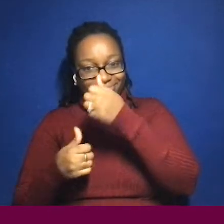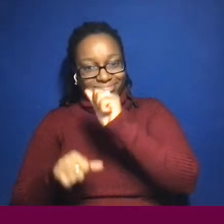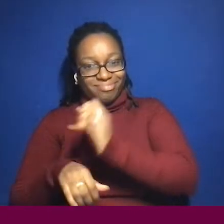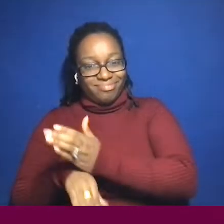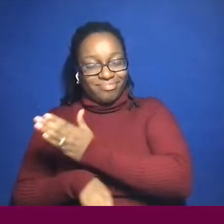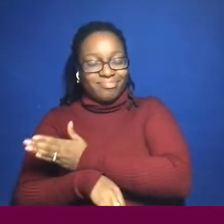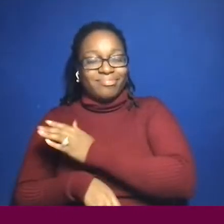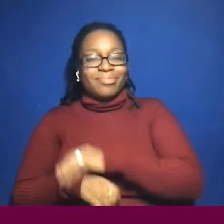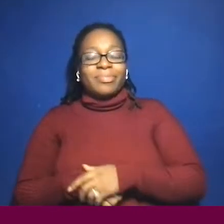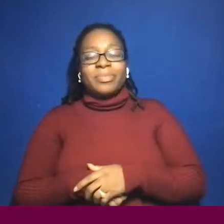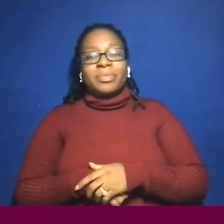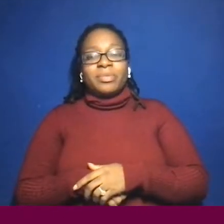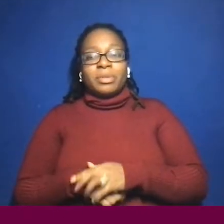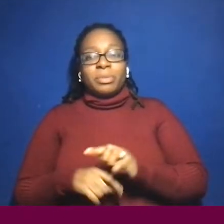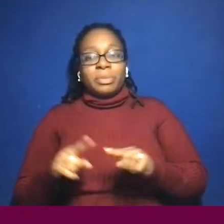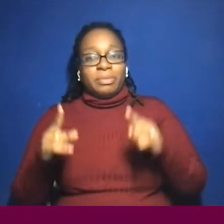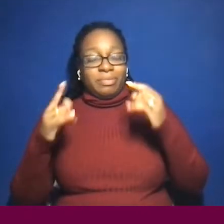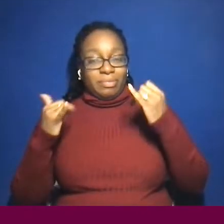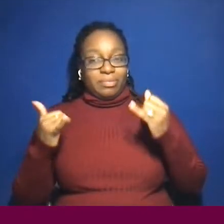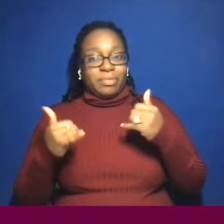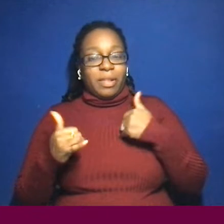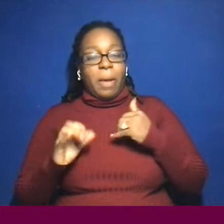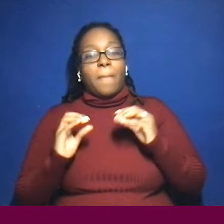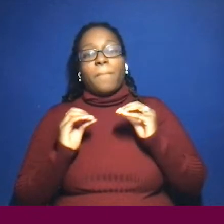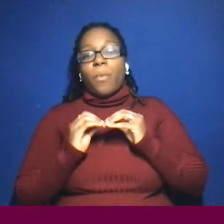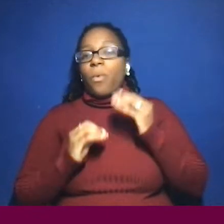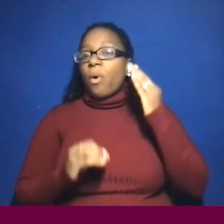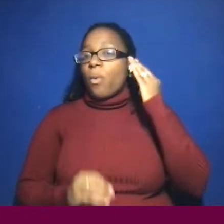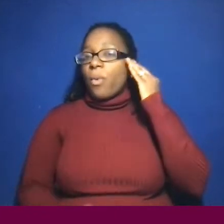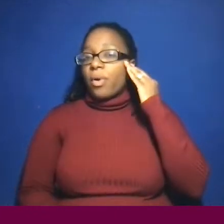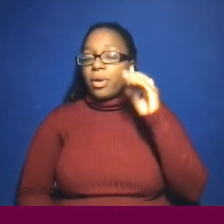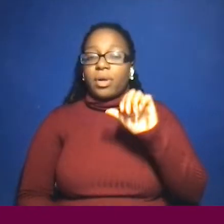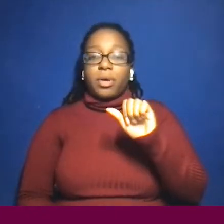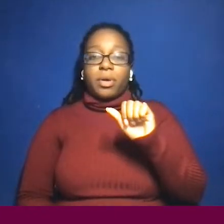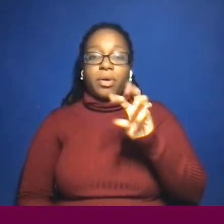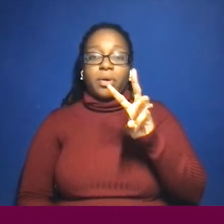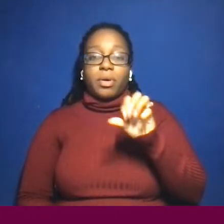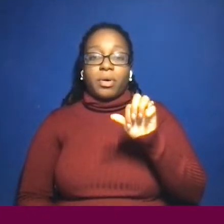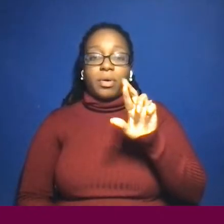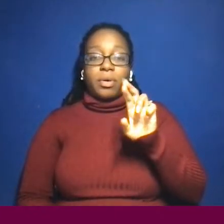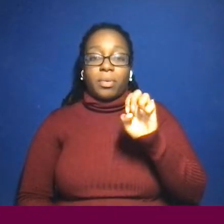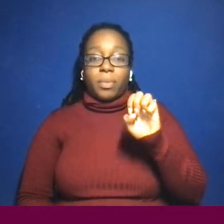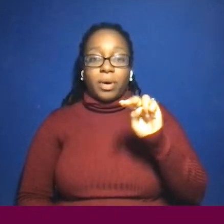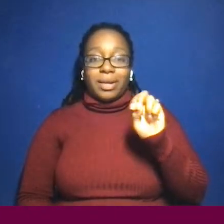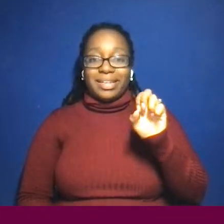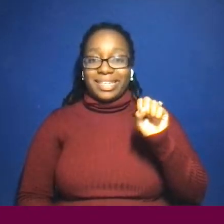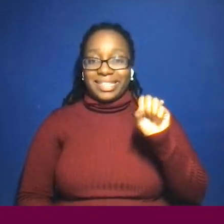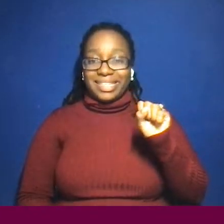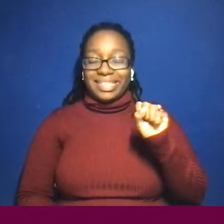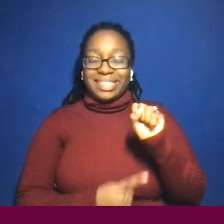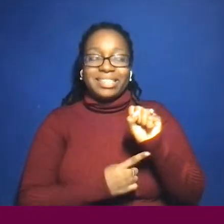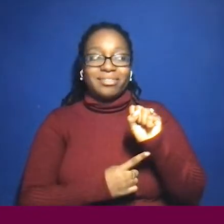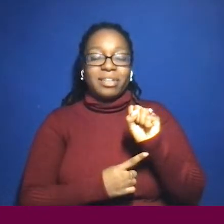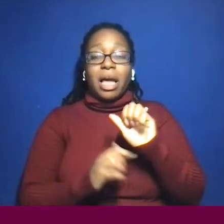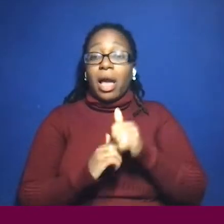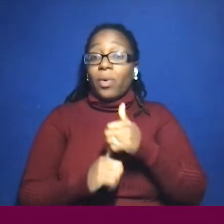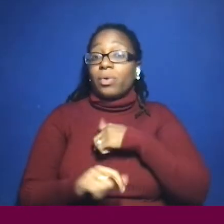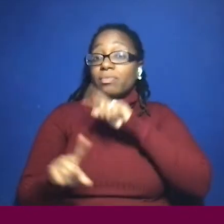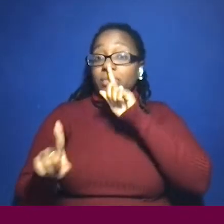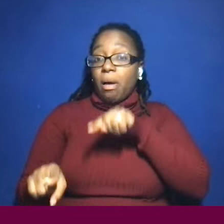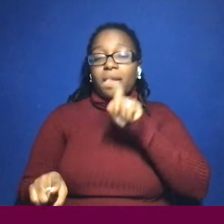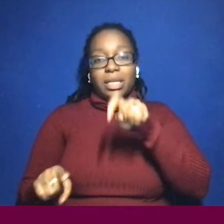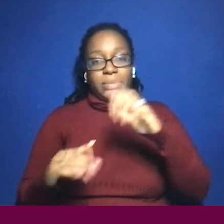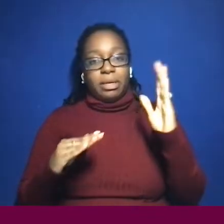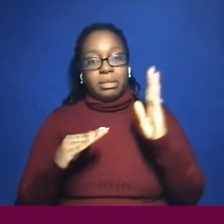I think there's more awareness that preparedness and response are top priorities and that there